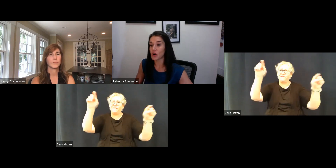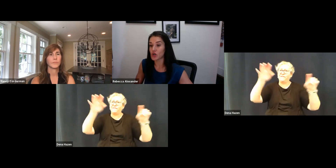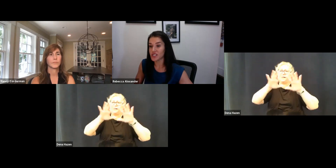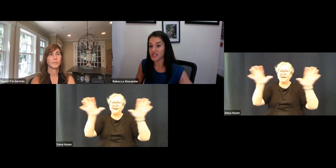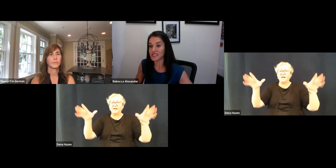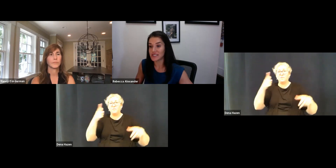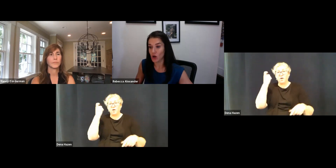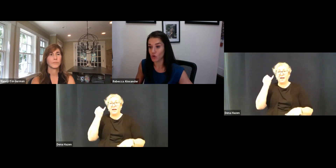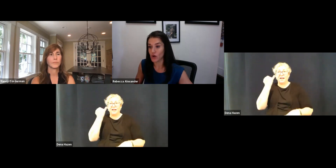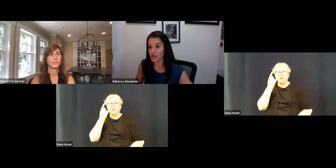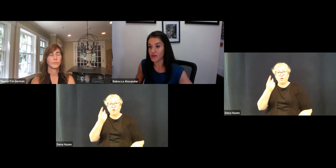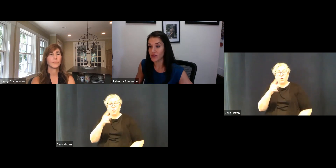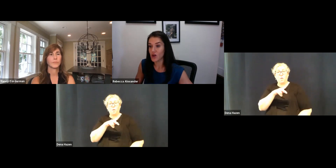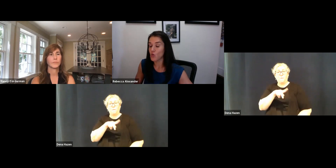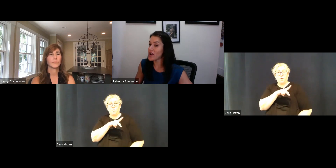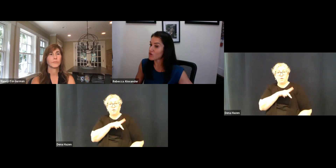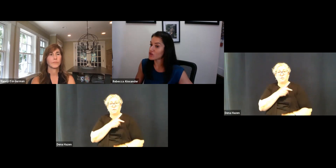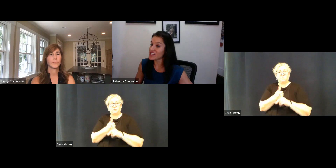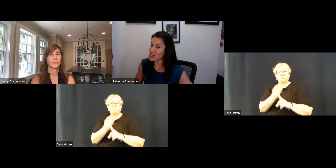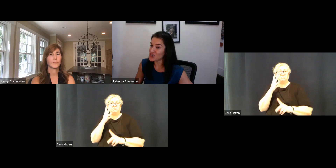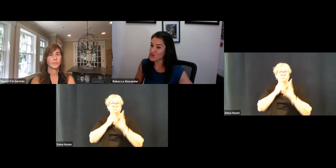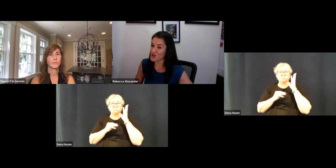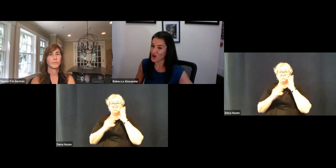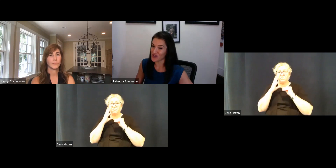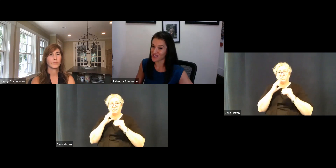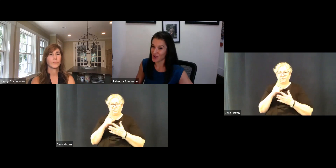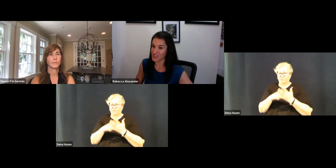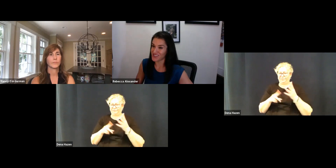personally dealt with whatever the issues are that someone is